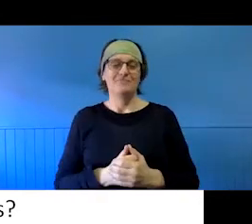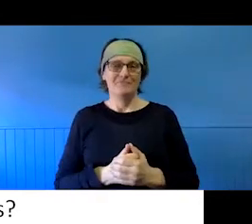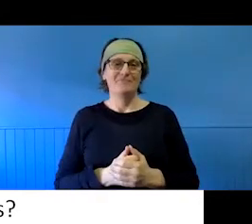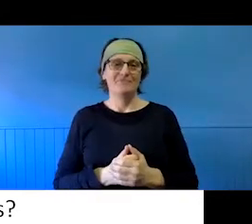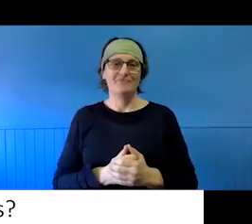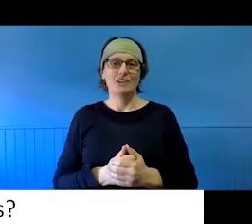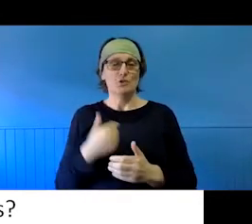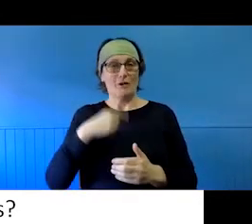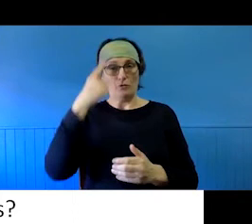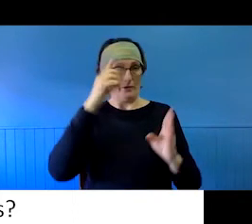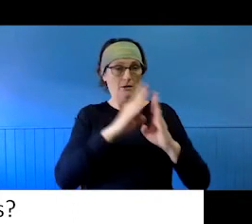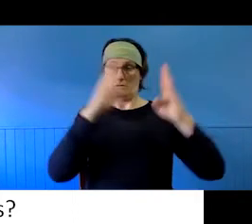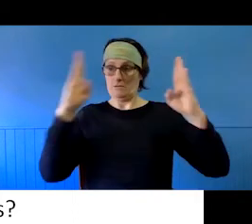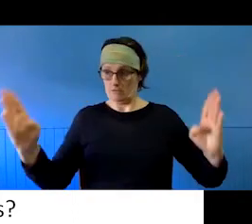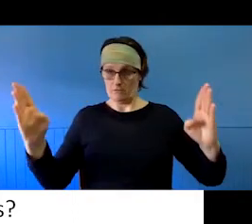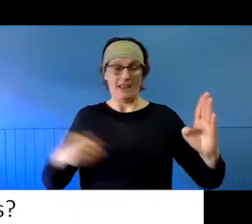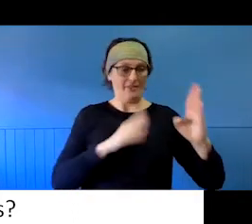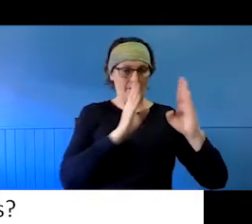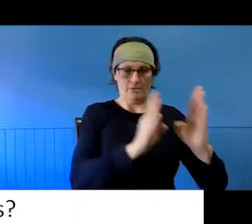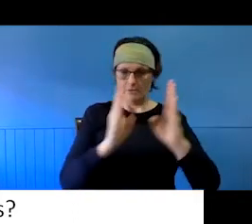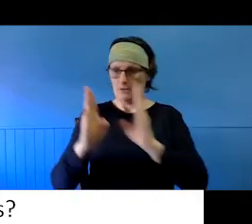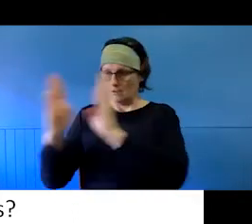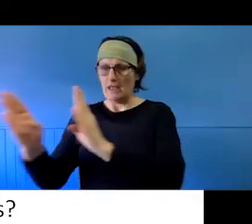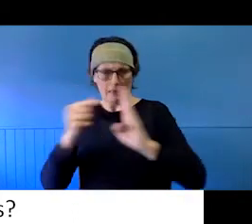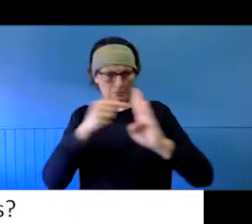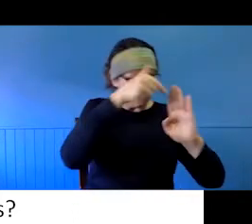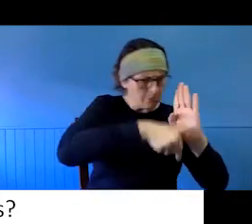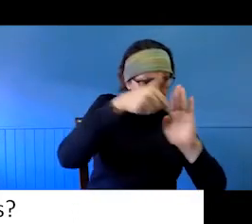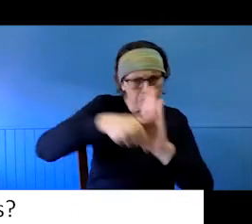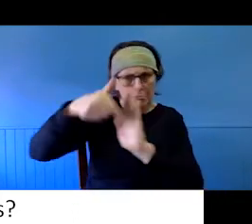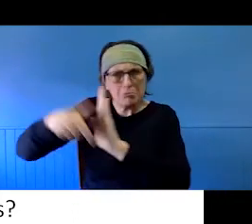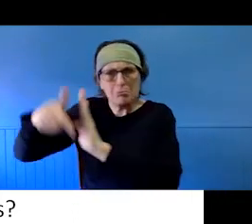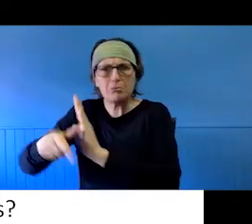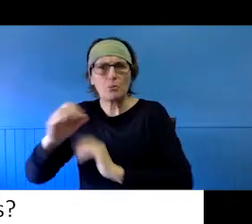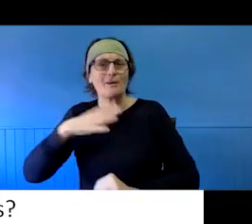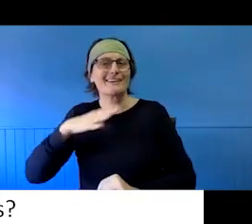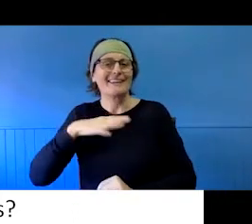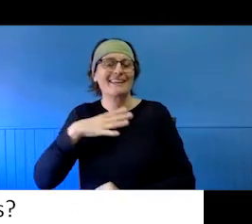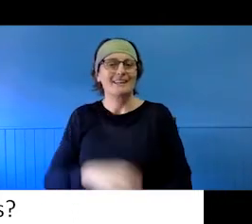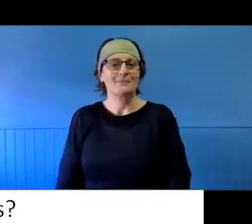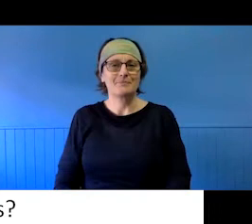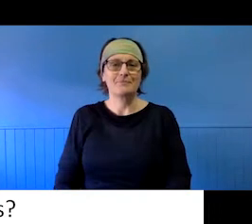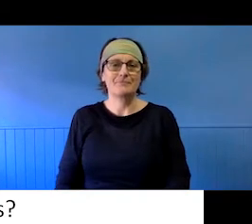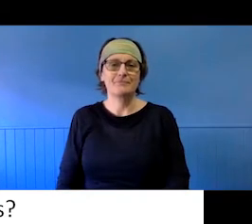discipline's discipline, we're looking at very different things for music.